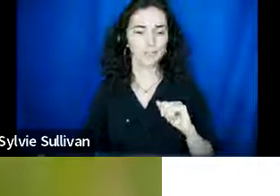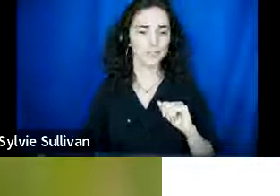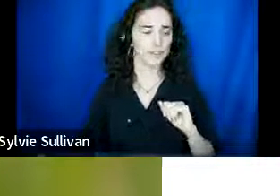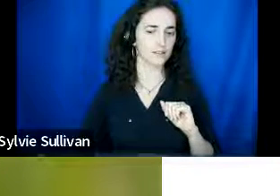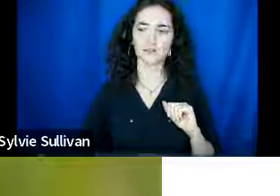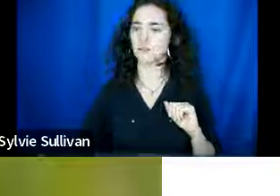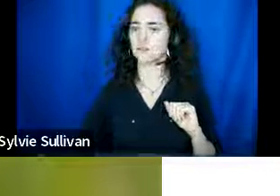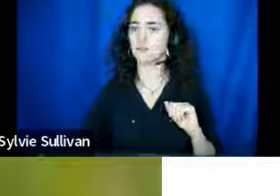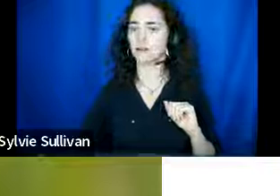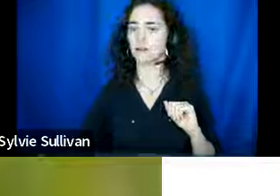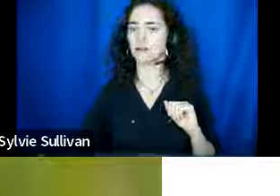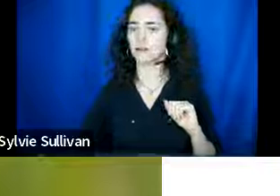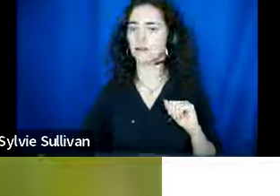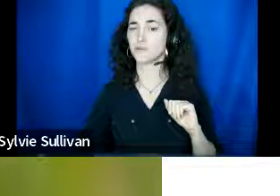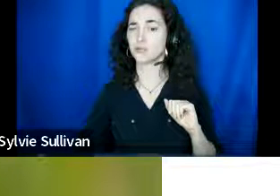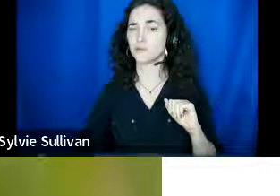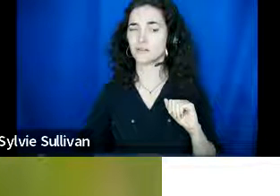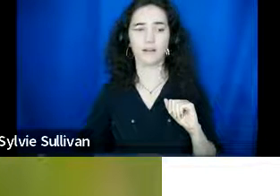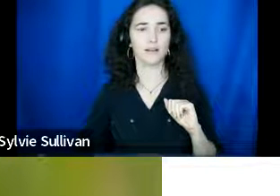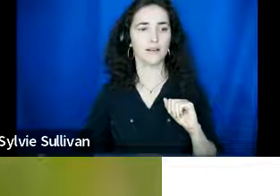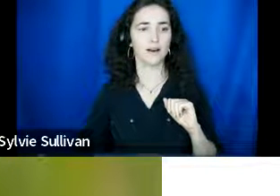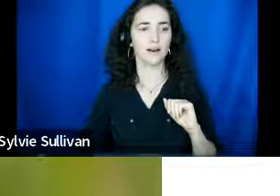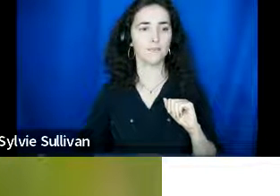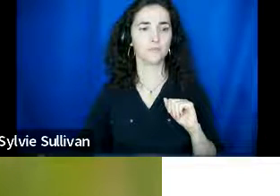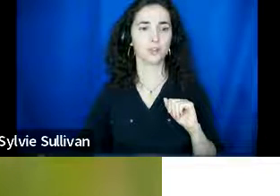Alright, I believe this is my last question. Another true, false!